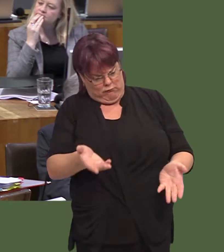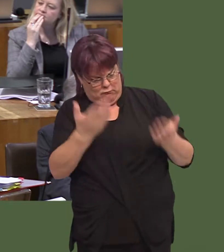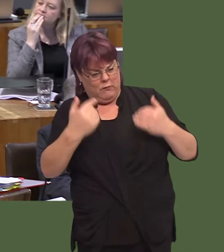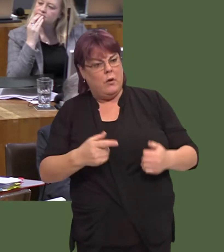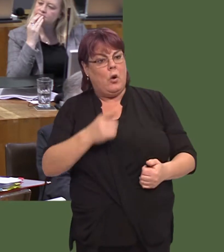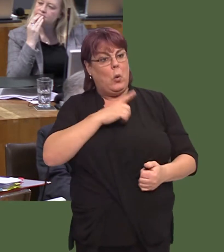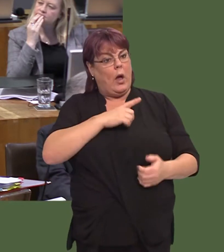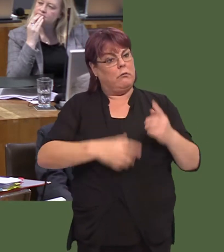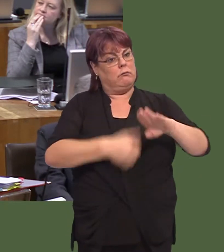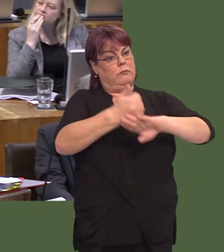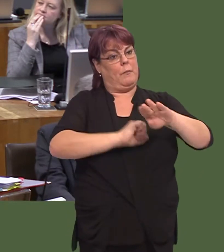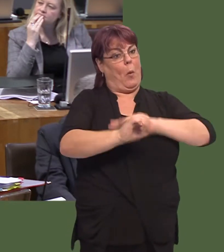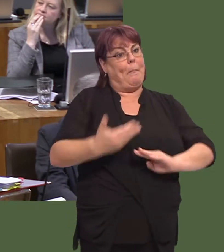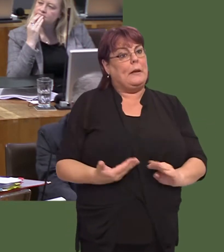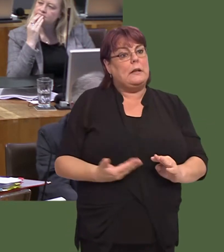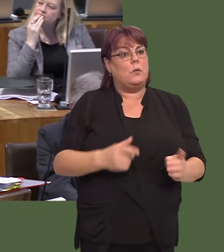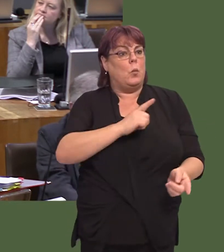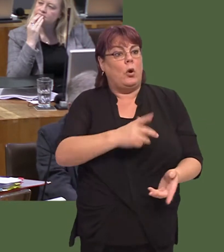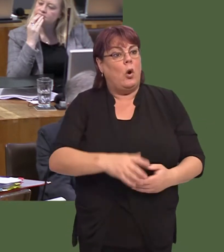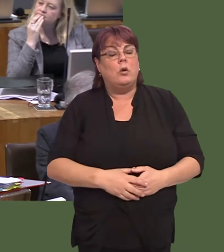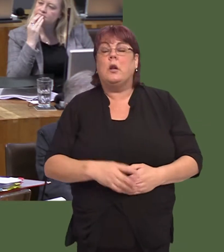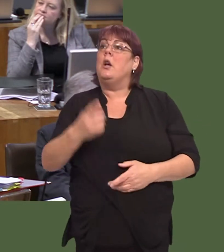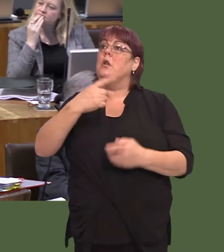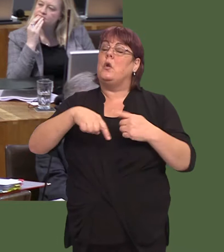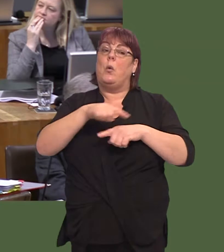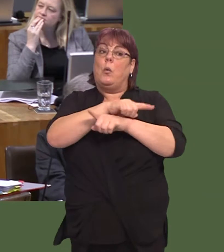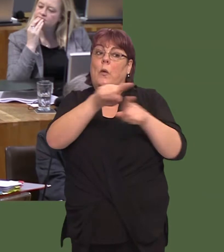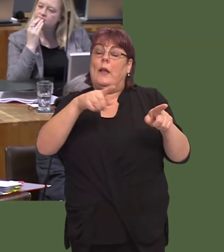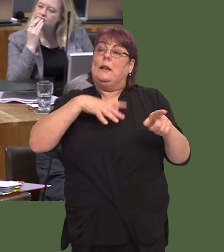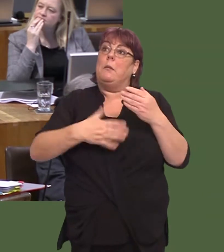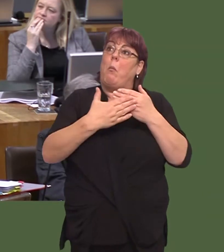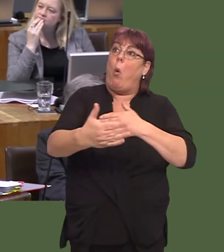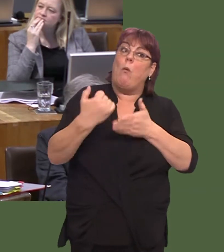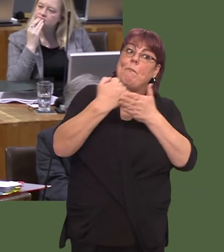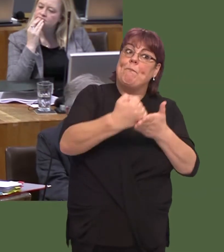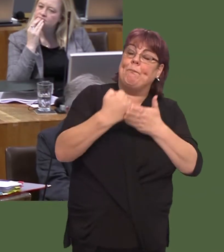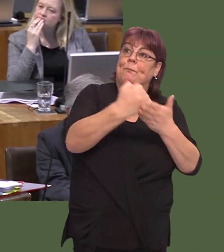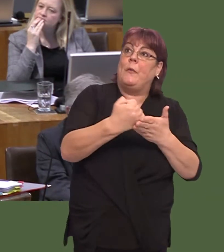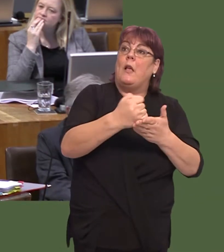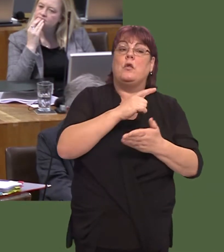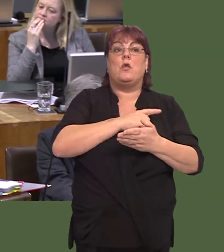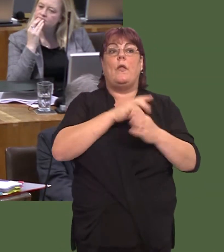And thatís exactly one of the things that the Valleys taskforce is looking to move forward